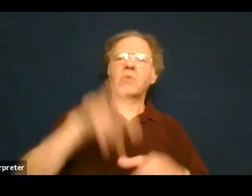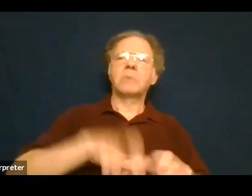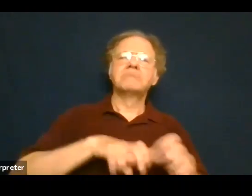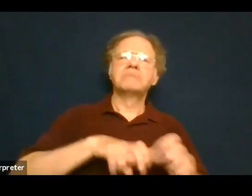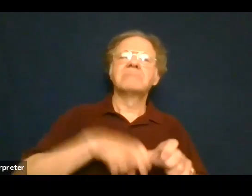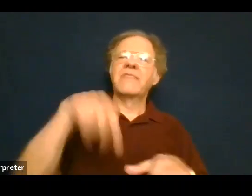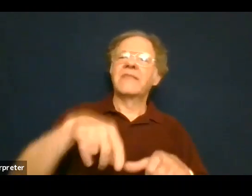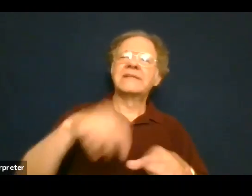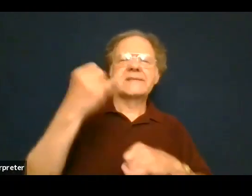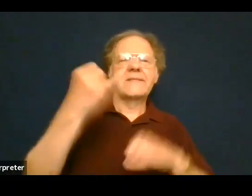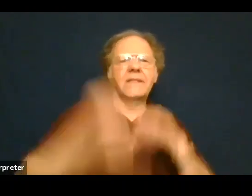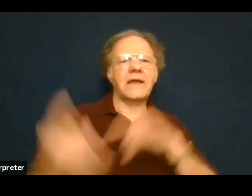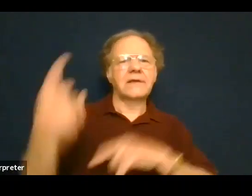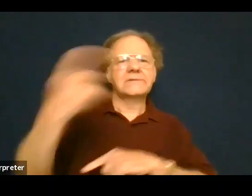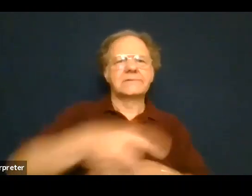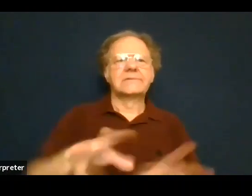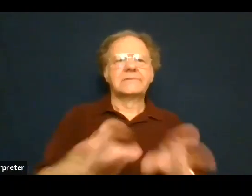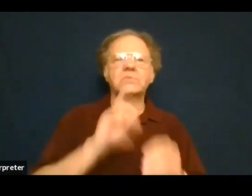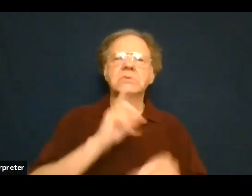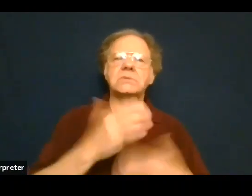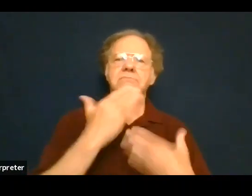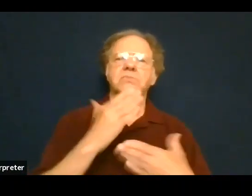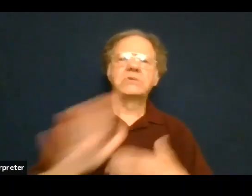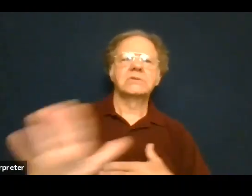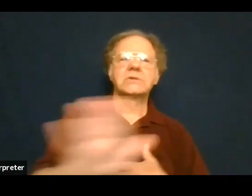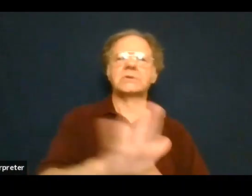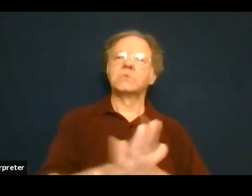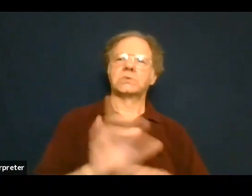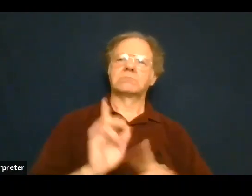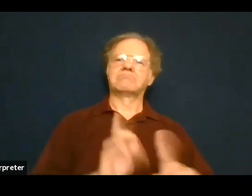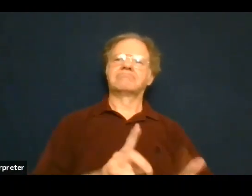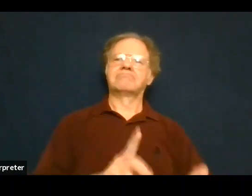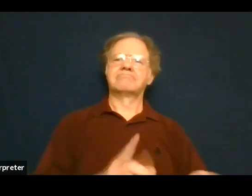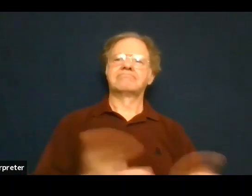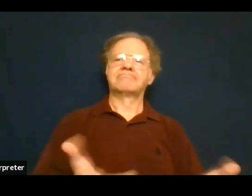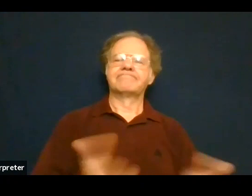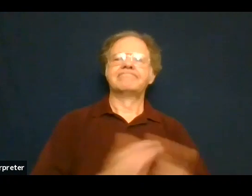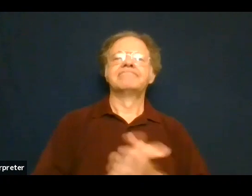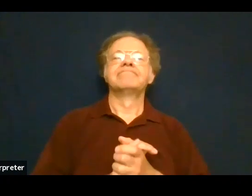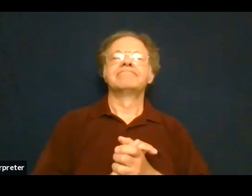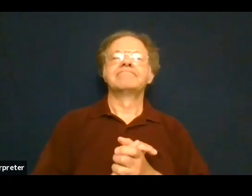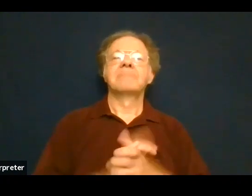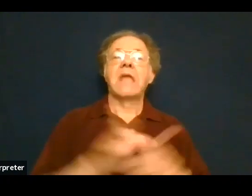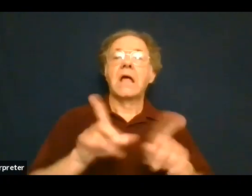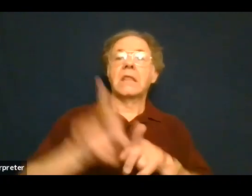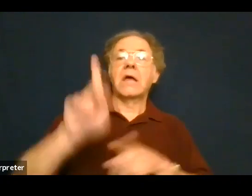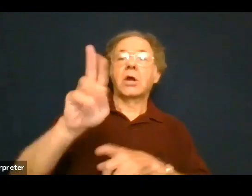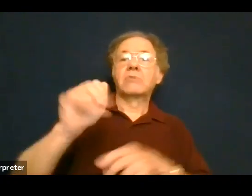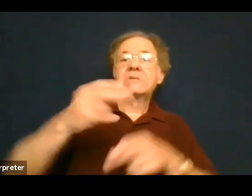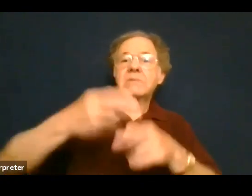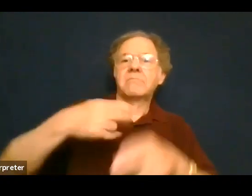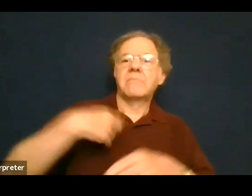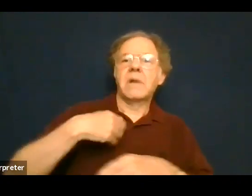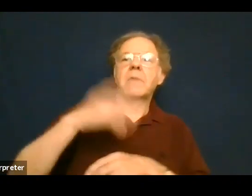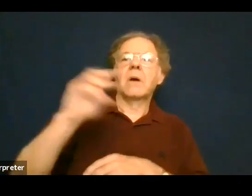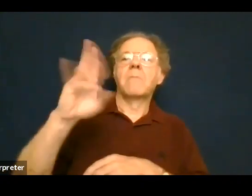and we appreciate your attendance. As Krista mentioned, I'm Marly Kenna. I'm a pediatric ear, nose and throat physician